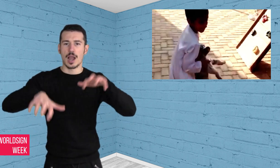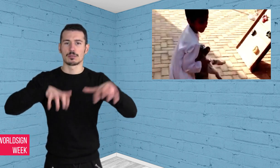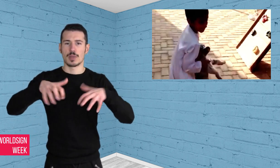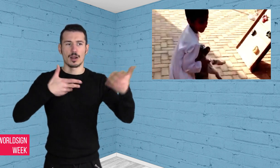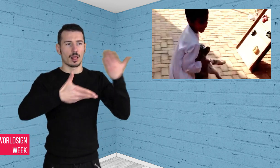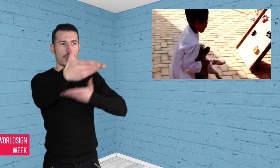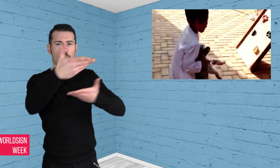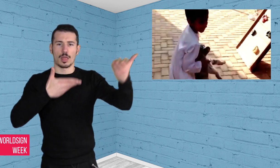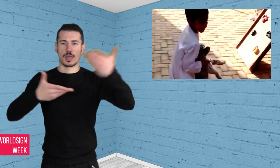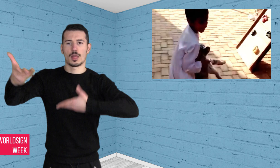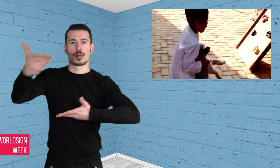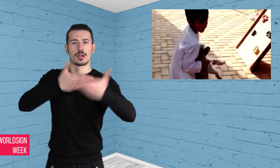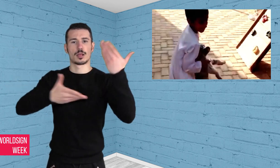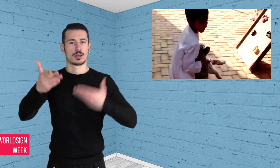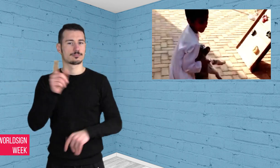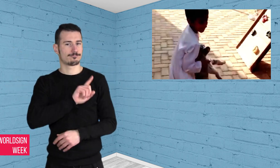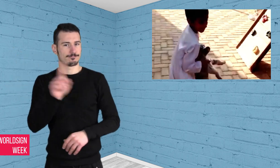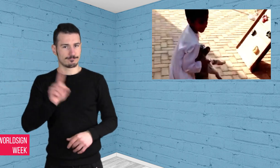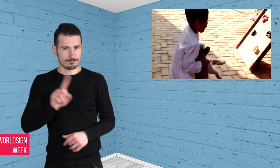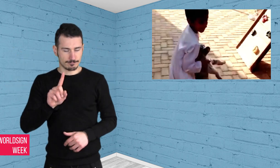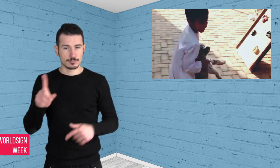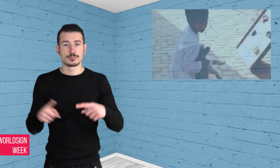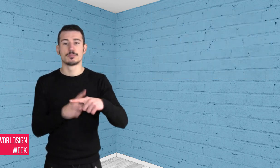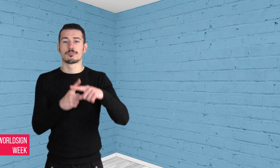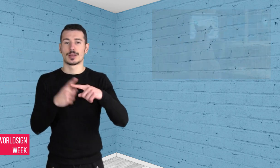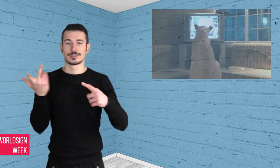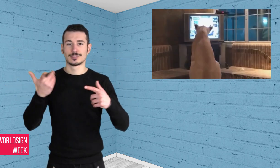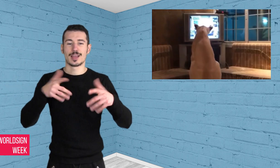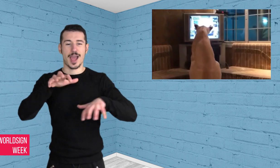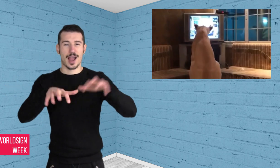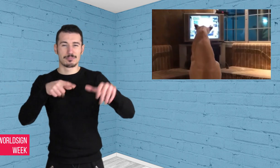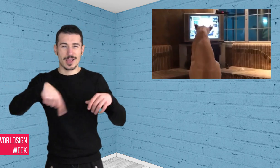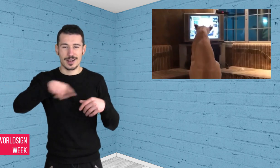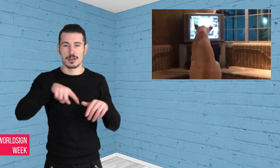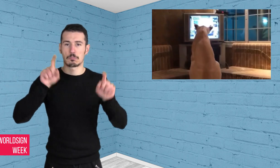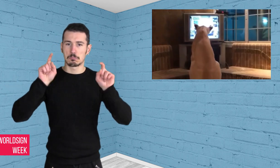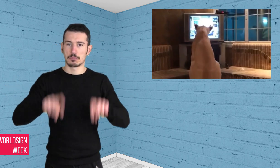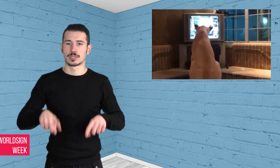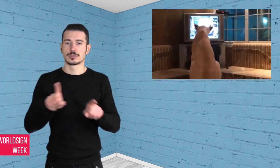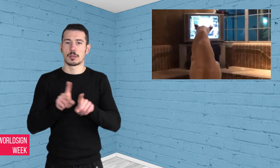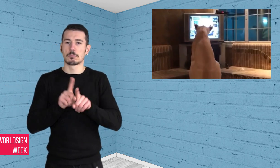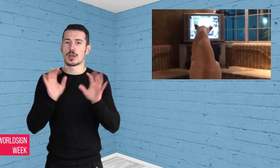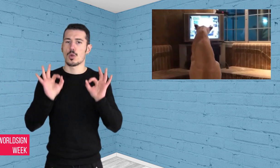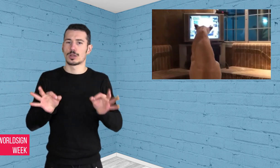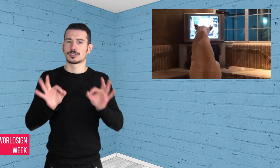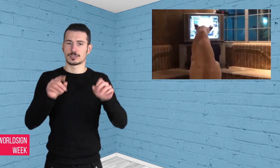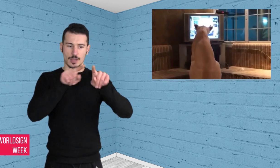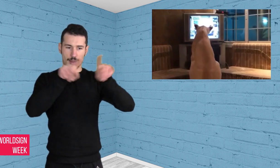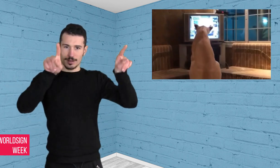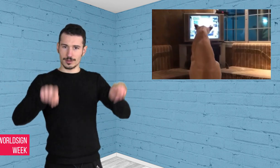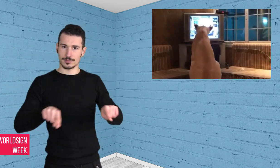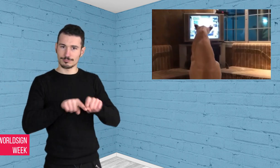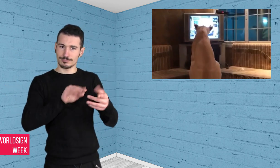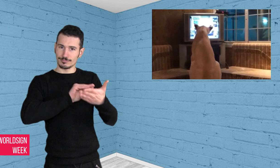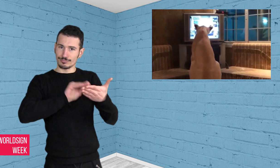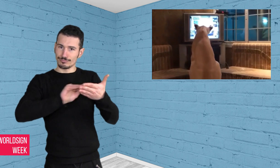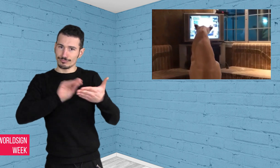endangered species by ensuring any imported animals must carry official proof.